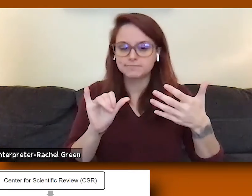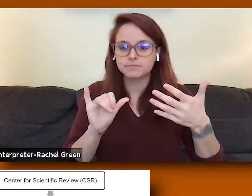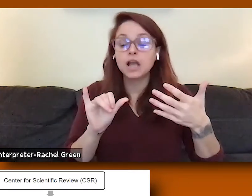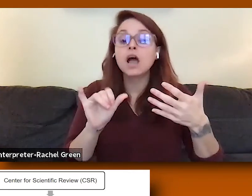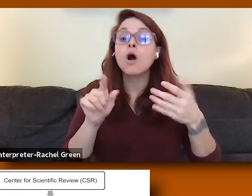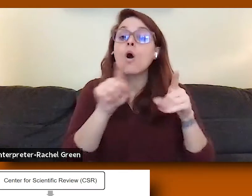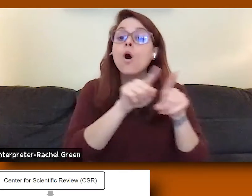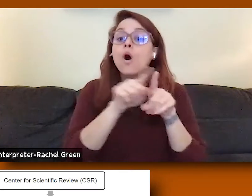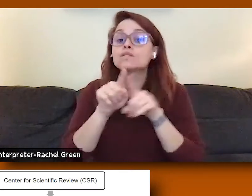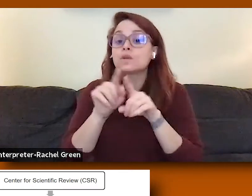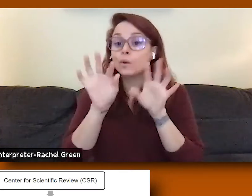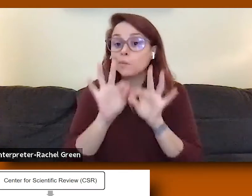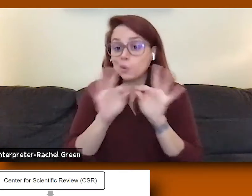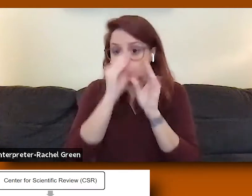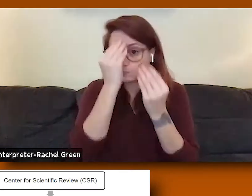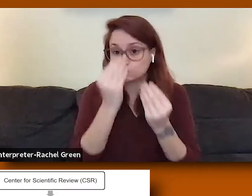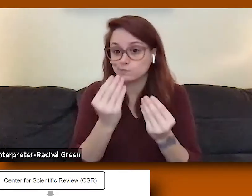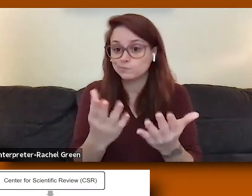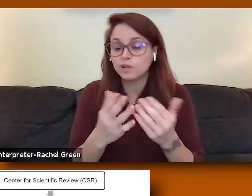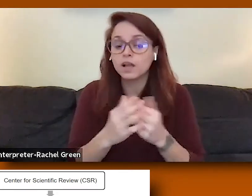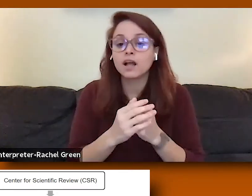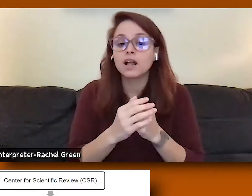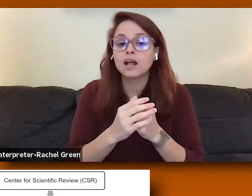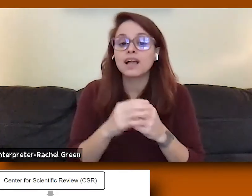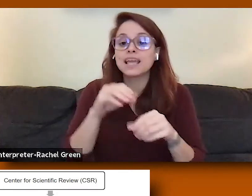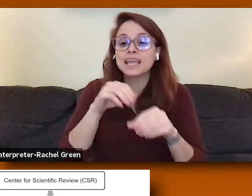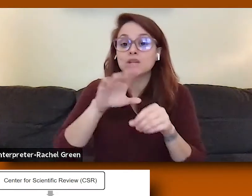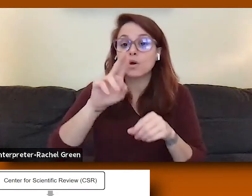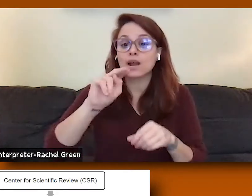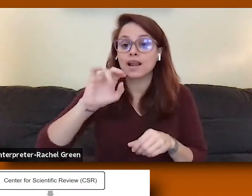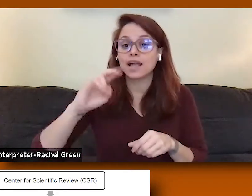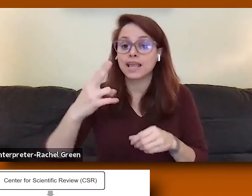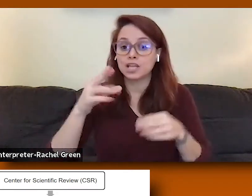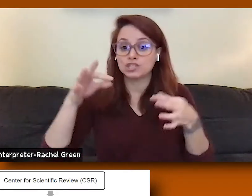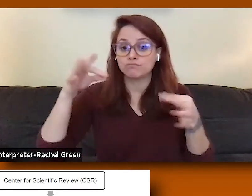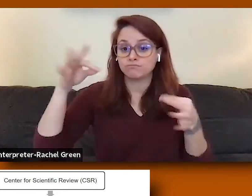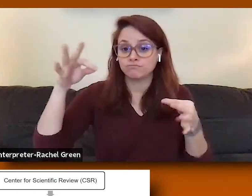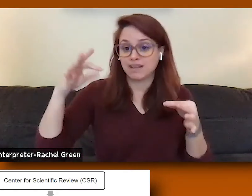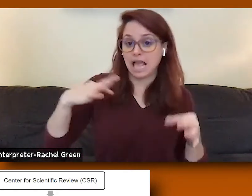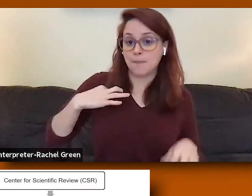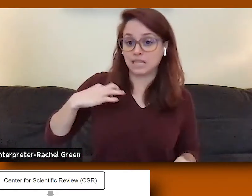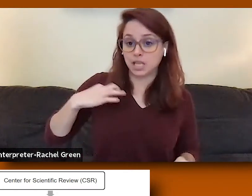And I would like to note at this point that in your NIH application, you actually can request